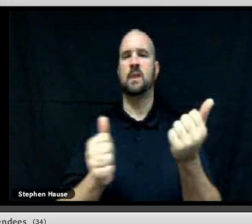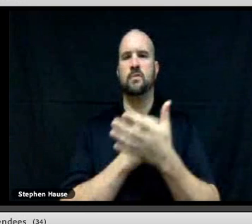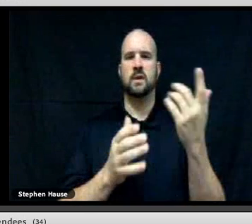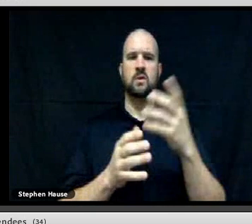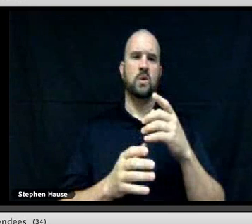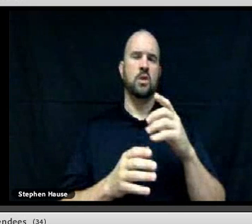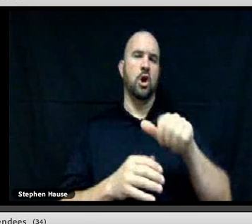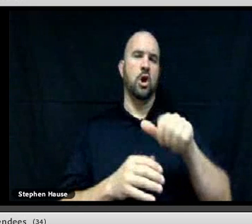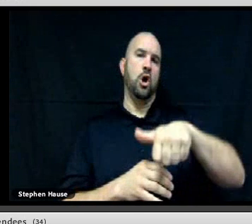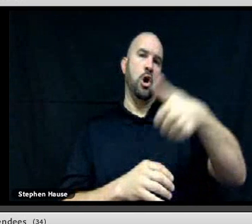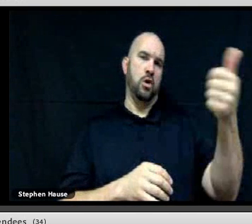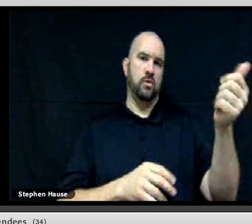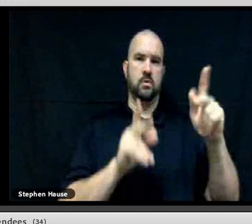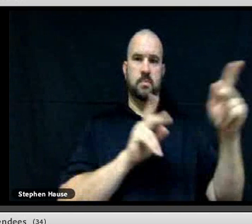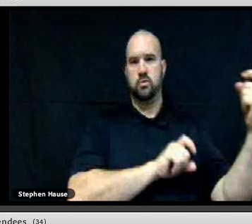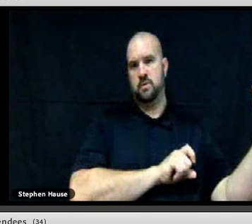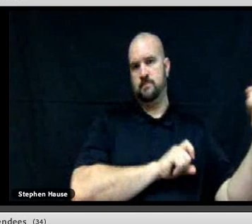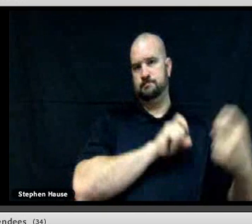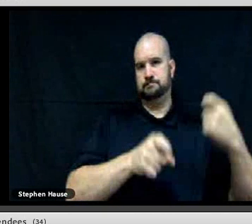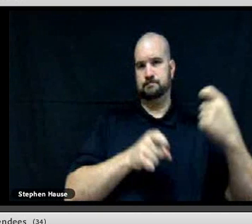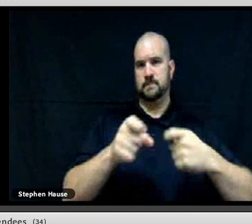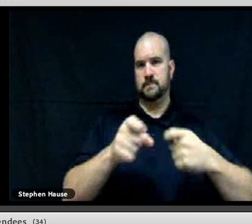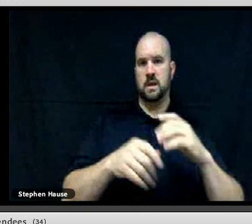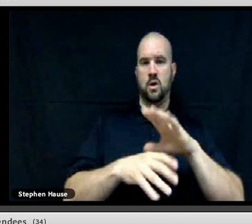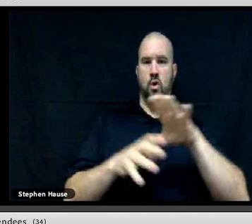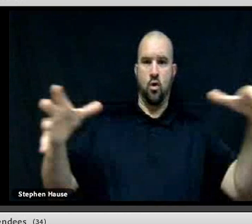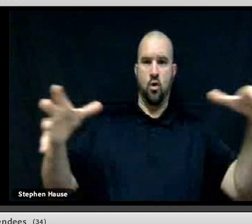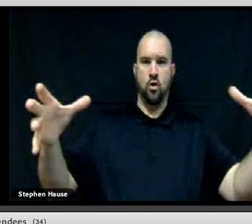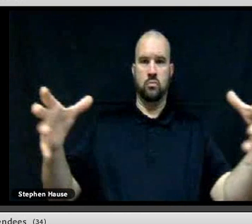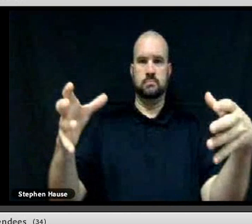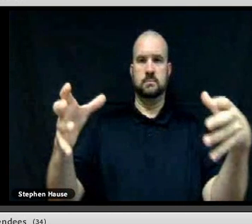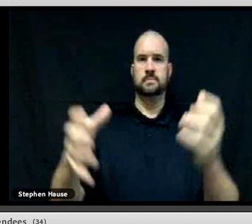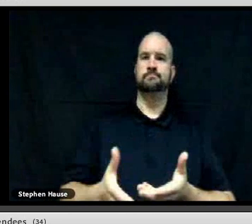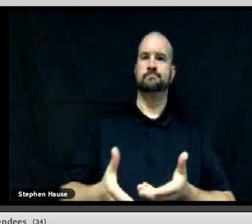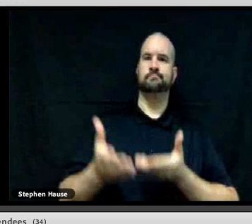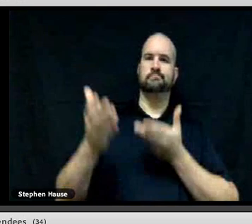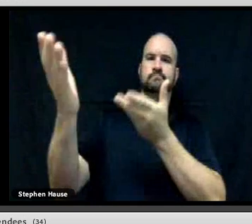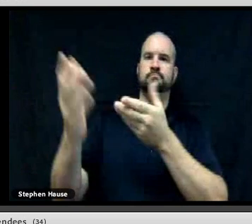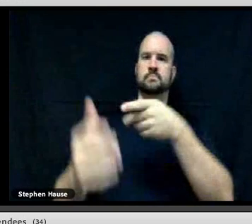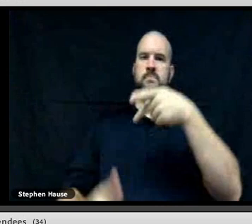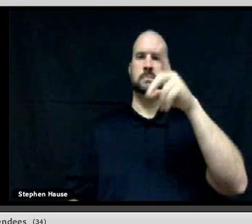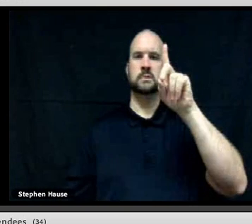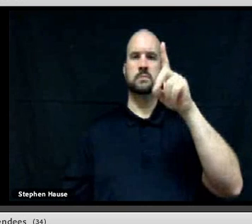and sends that to DPLA all together, so that DPLA only has to deal with one data set,